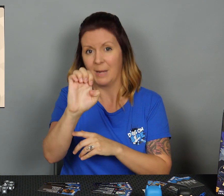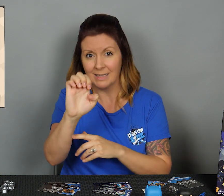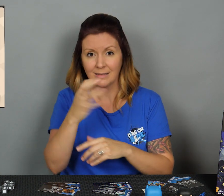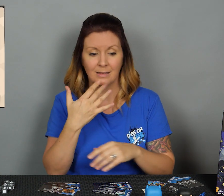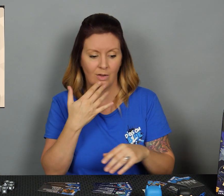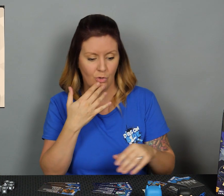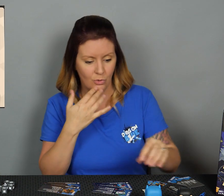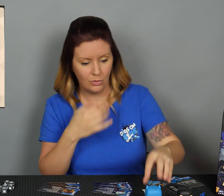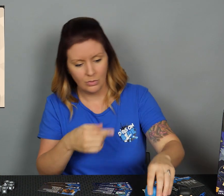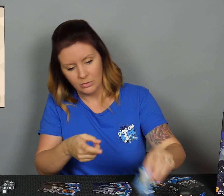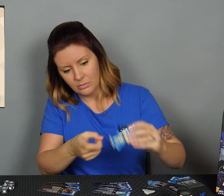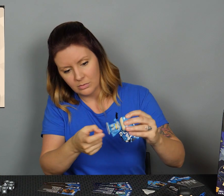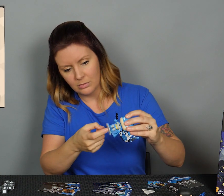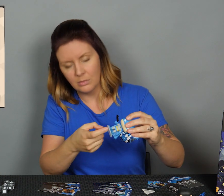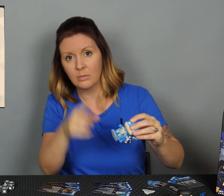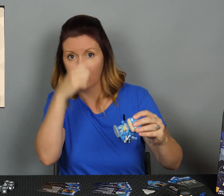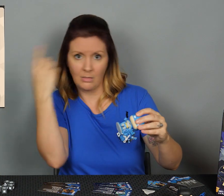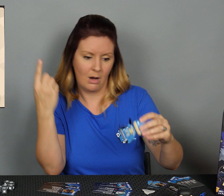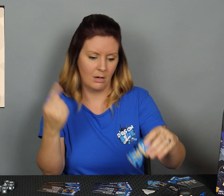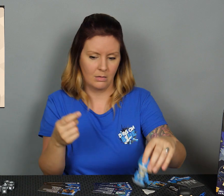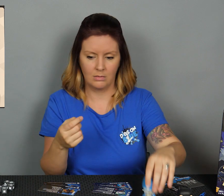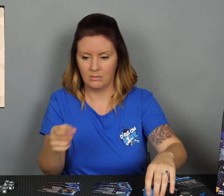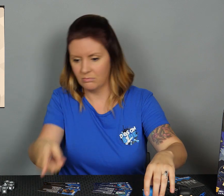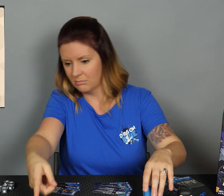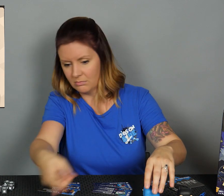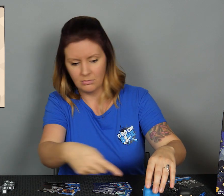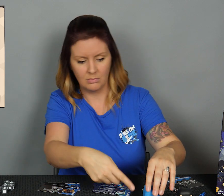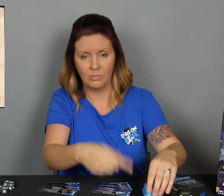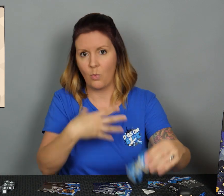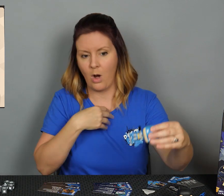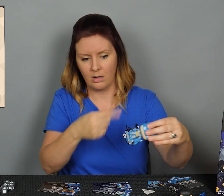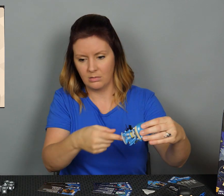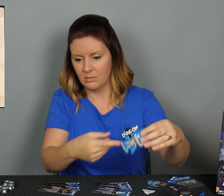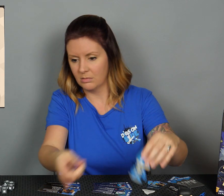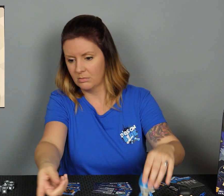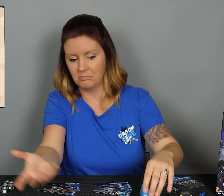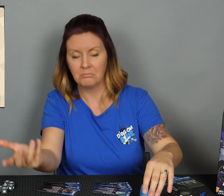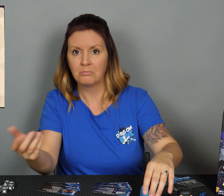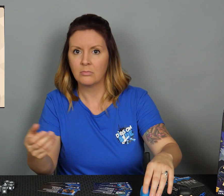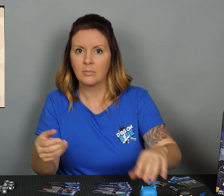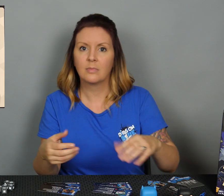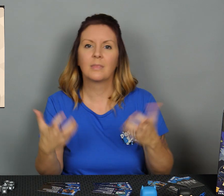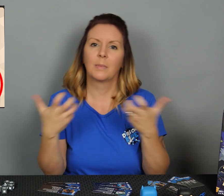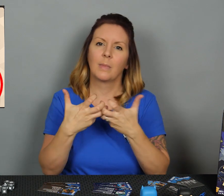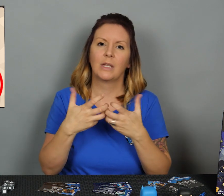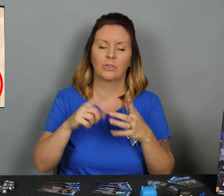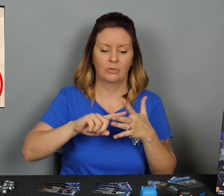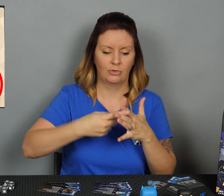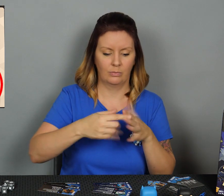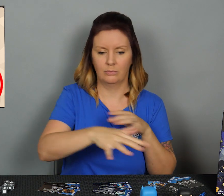Choose which base color you’ll be using, black or white, which match the starting area